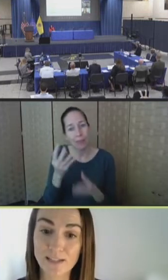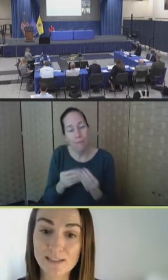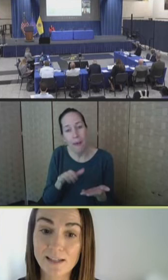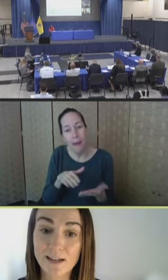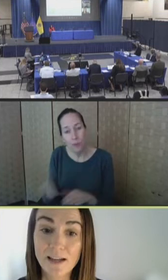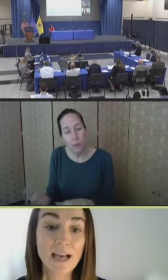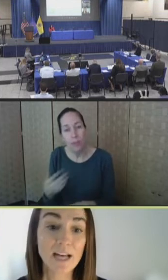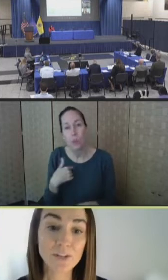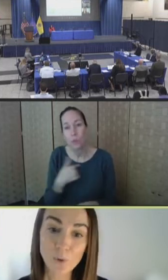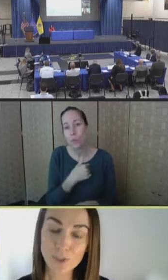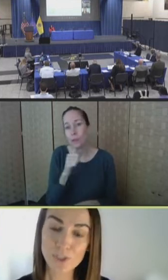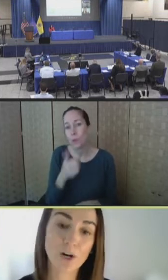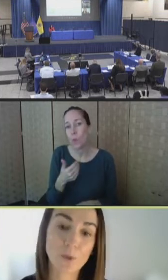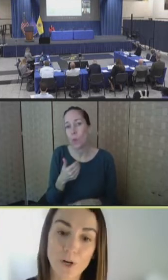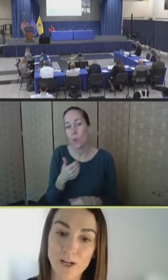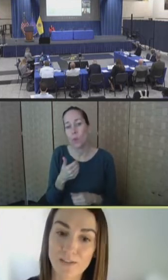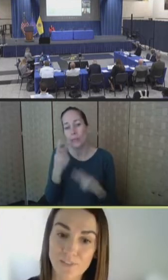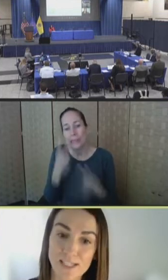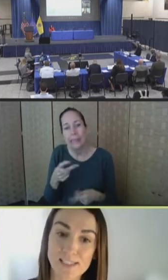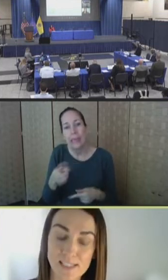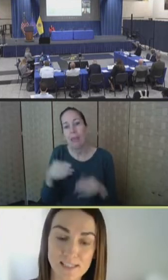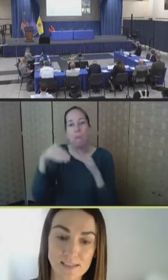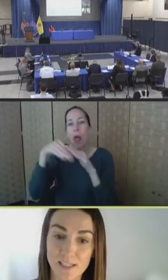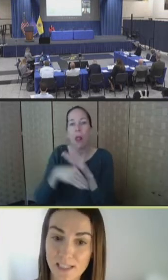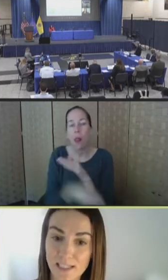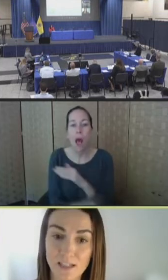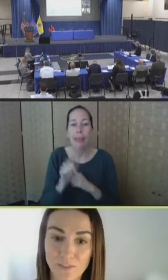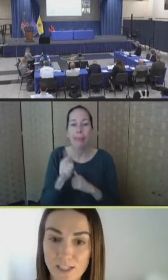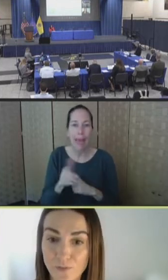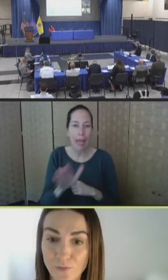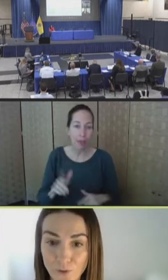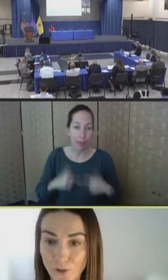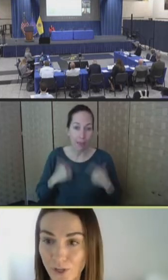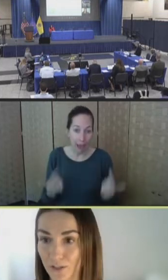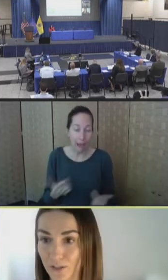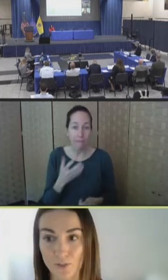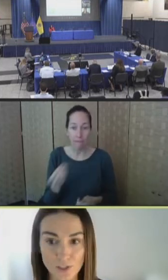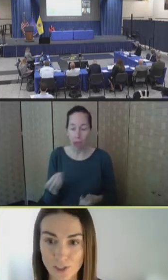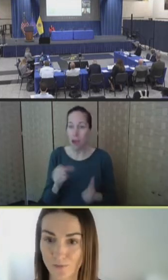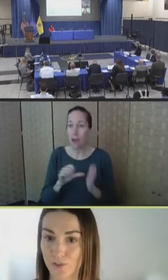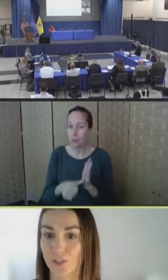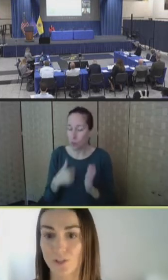And of course, our work emphasizes the need to invest further in research infrastructure